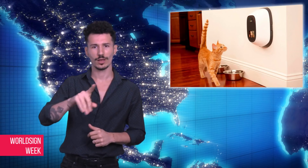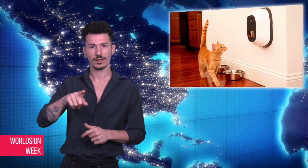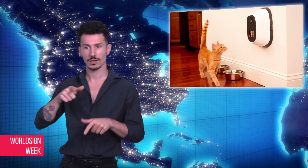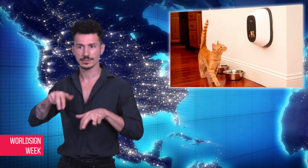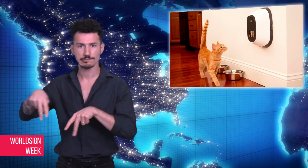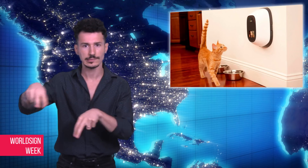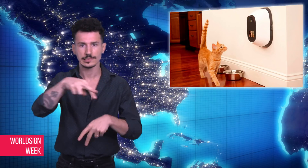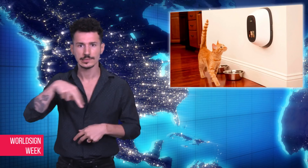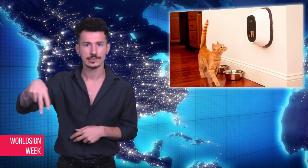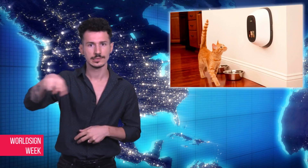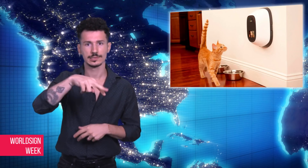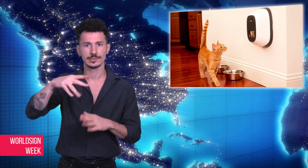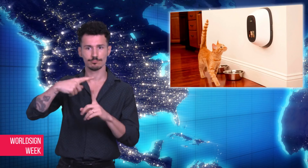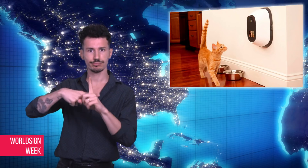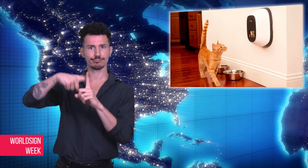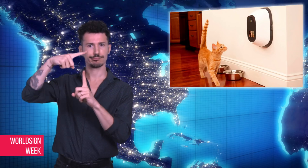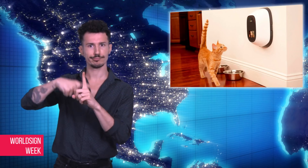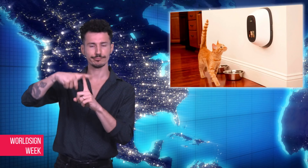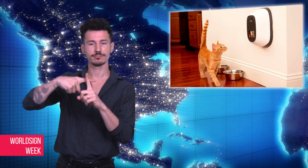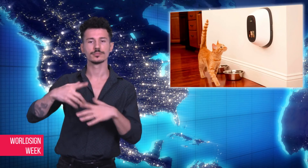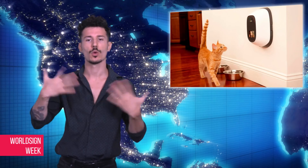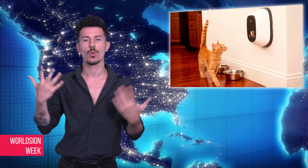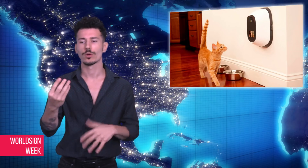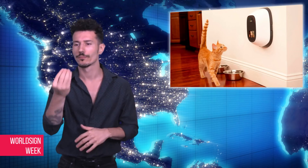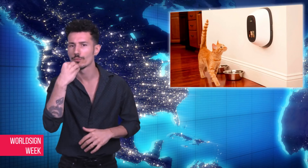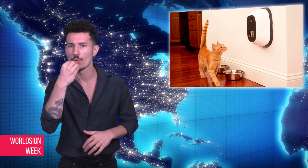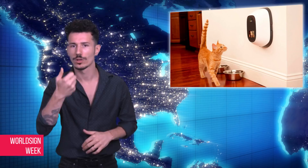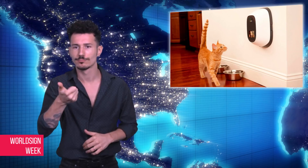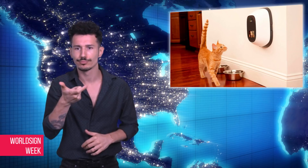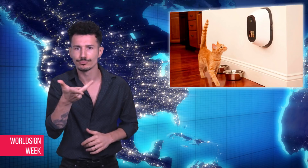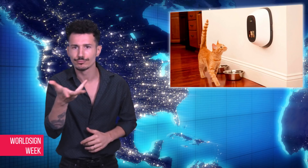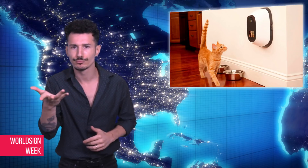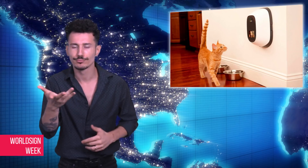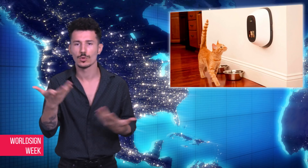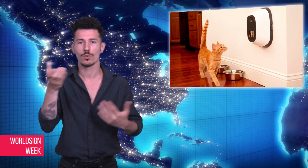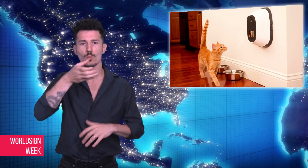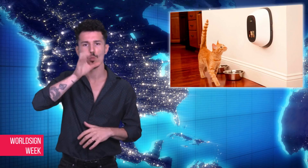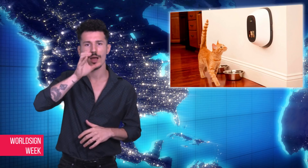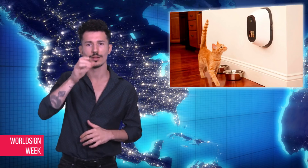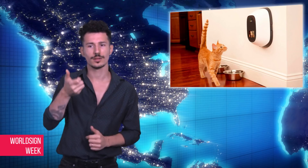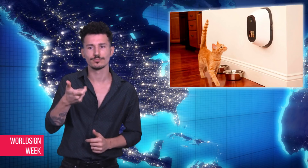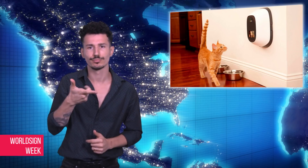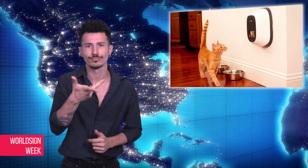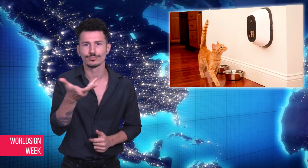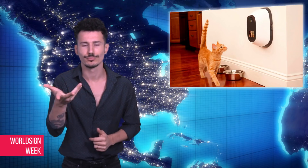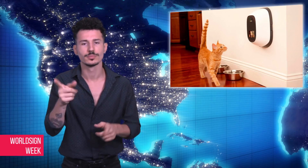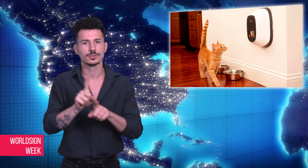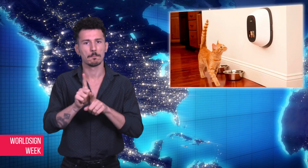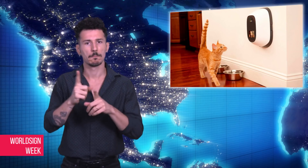monitors food and water consumption, all within a GPS tracking device. This